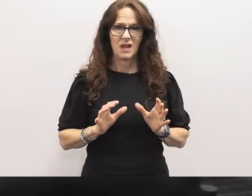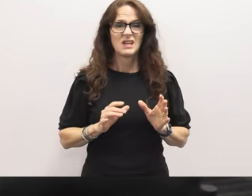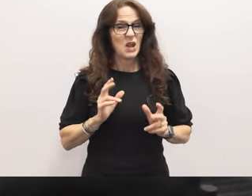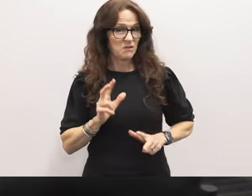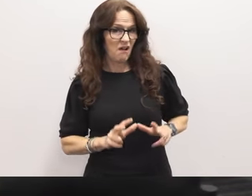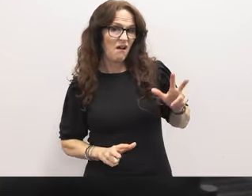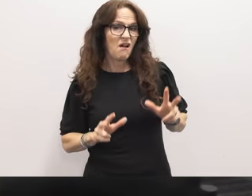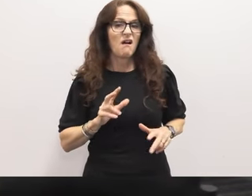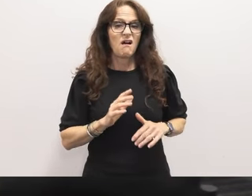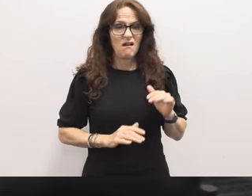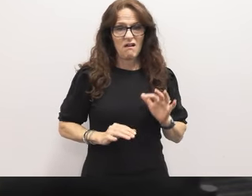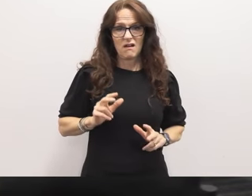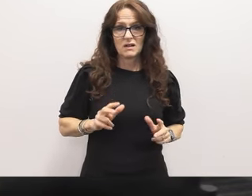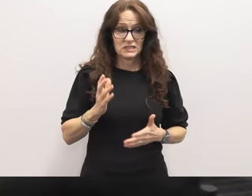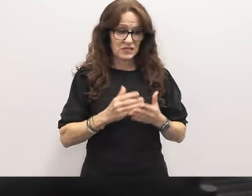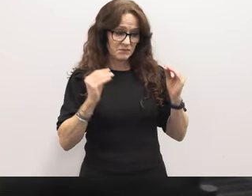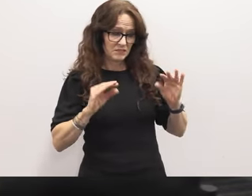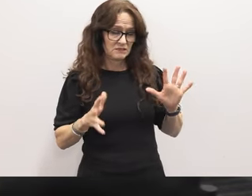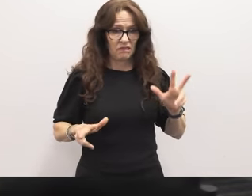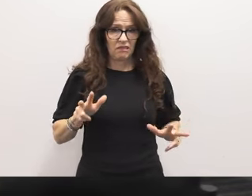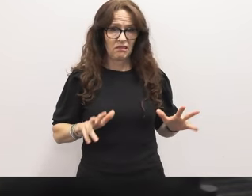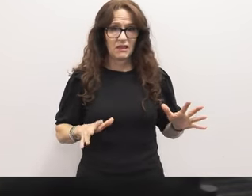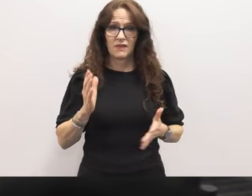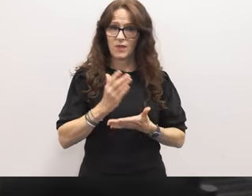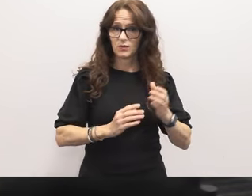There were for sure some teachers who were uncomfortable in some of those conversations.